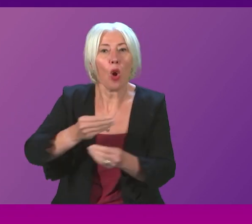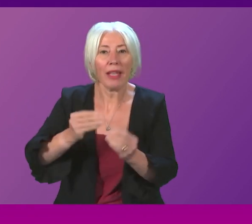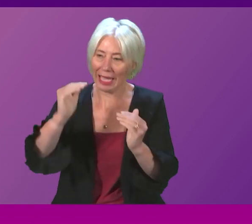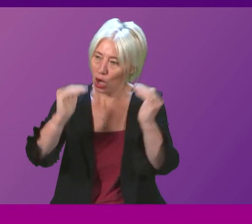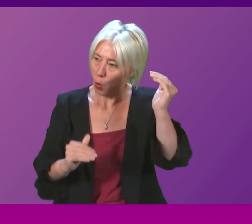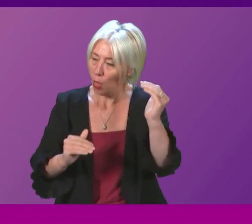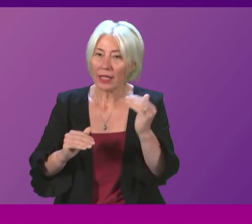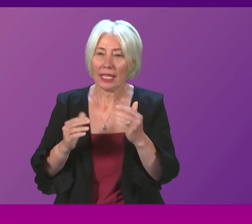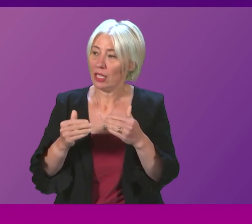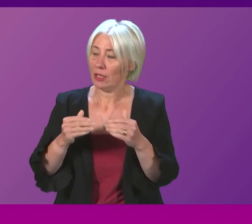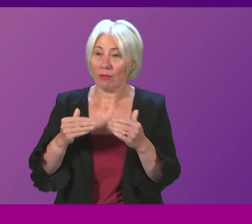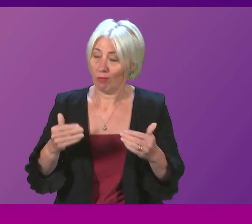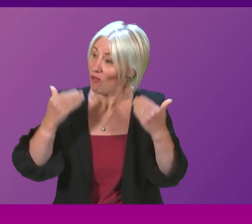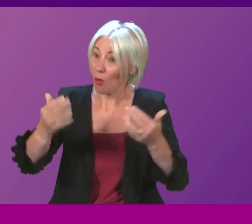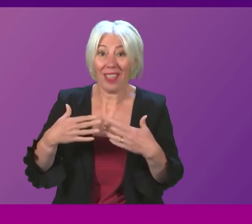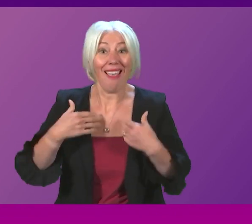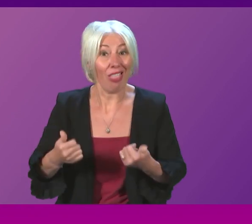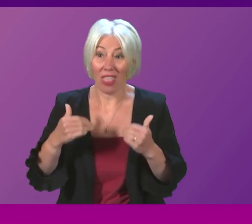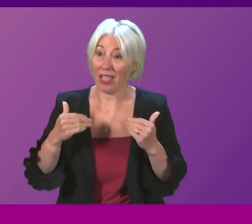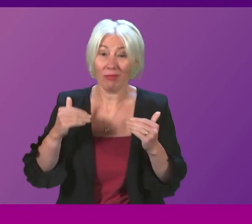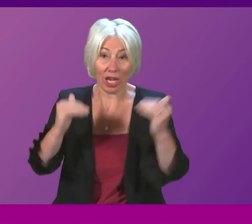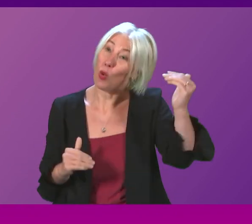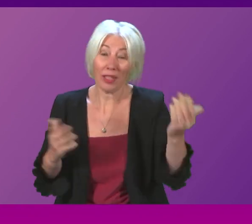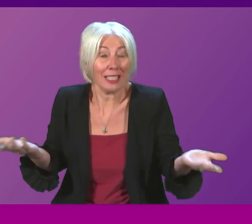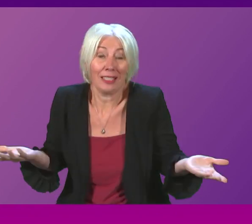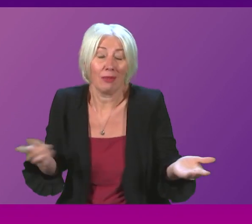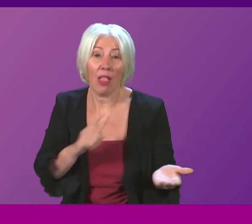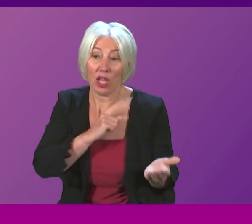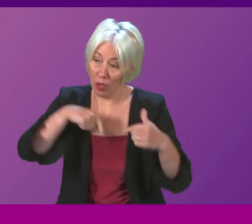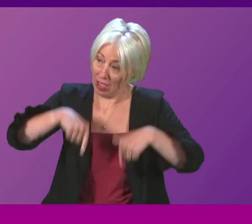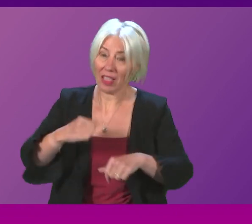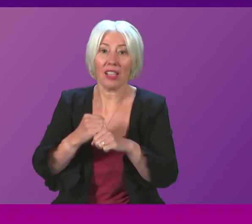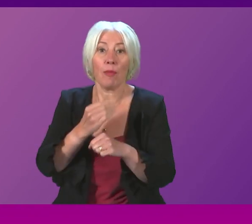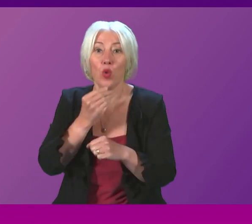That is exactly why this Government is using the powers and resources that we have to tackle